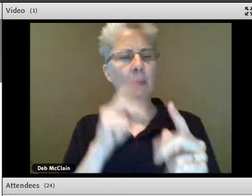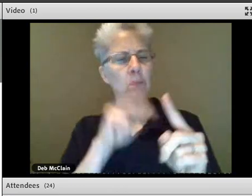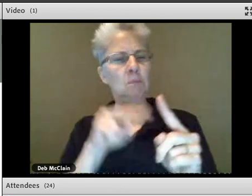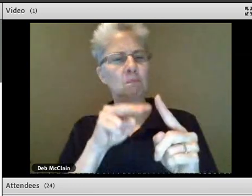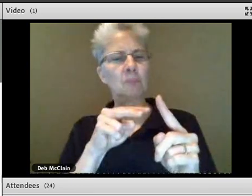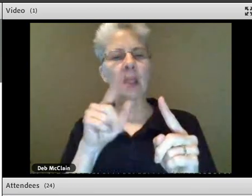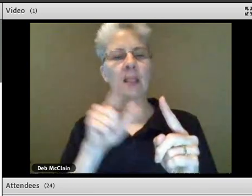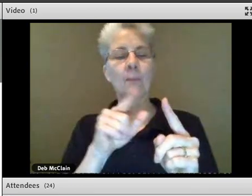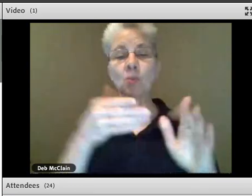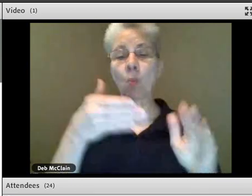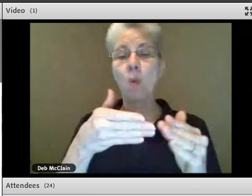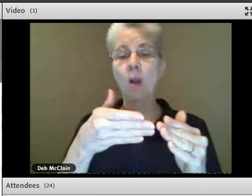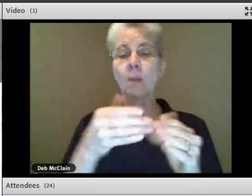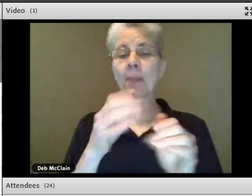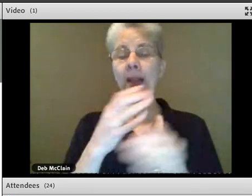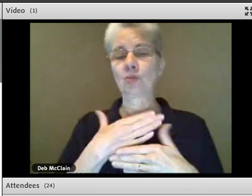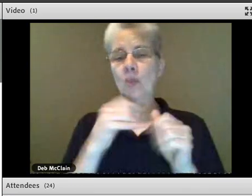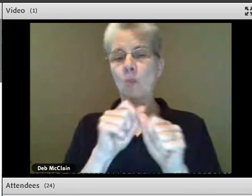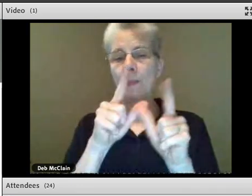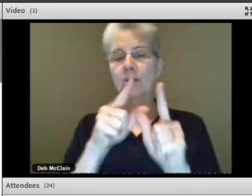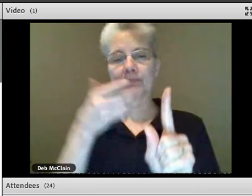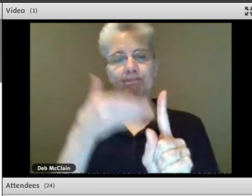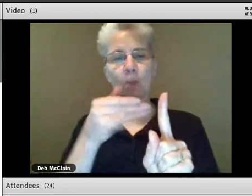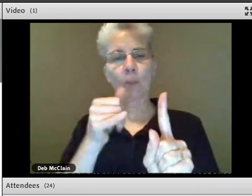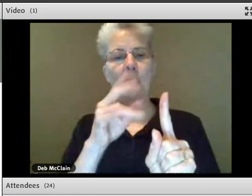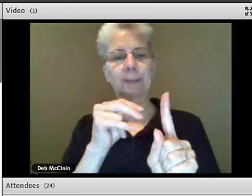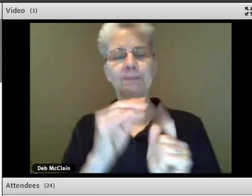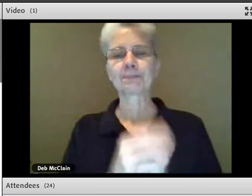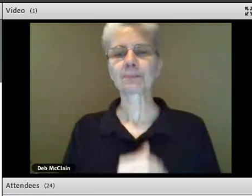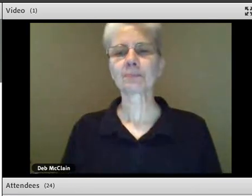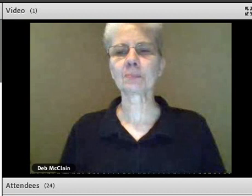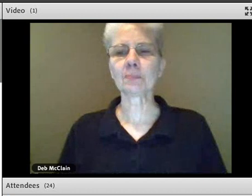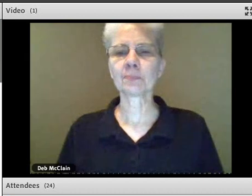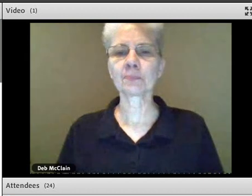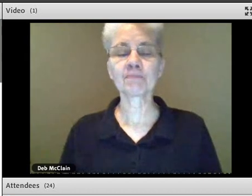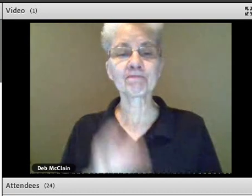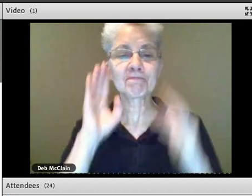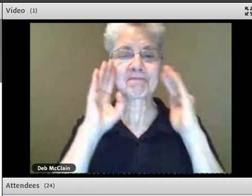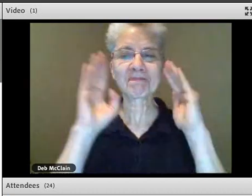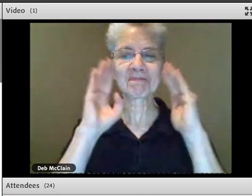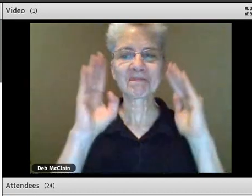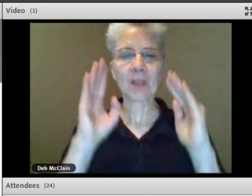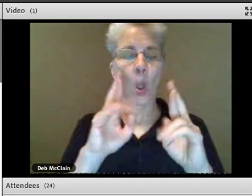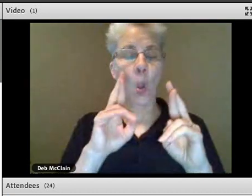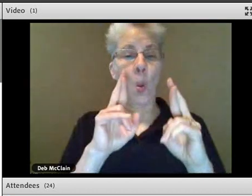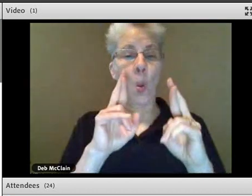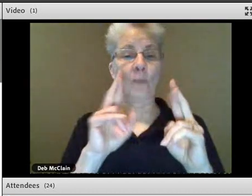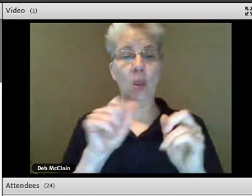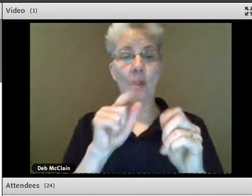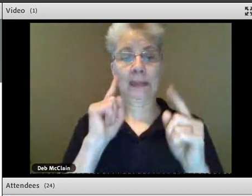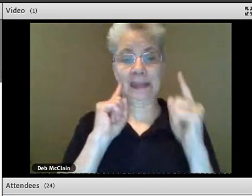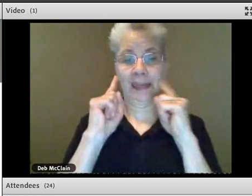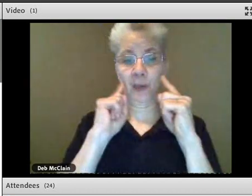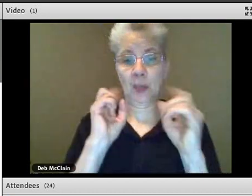Please welcome Brian Pichman and enjoy his webinar this morning. Brian? Pichman: Hi, everyone. Hopefully everyone can hear me okay.